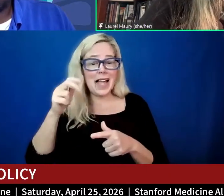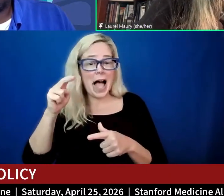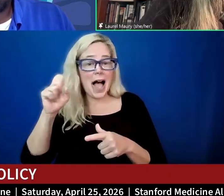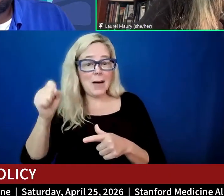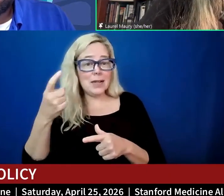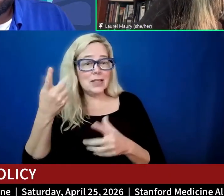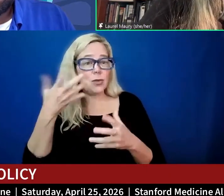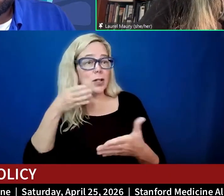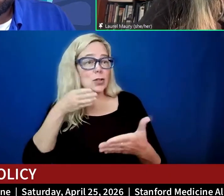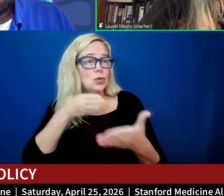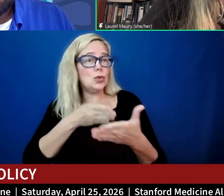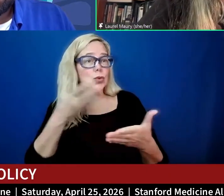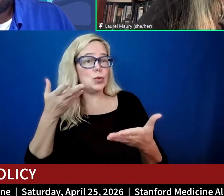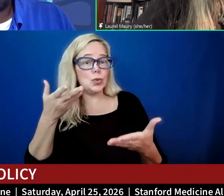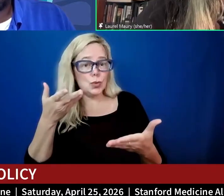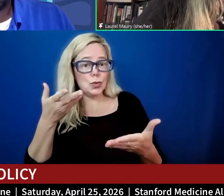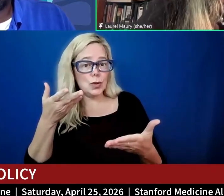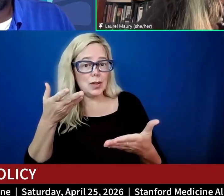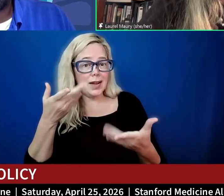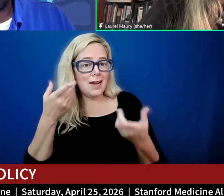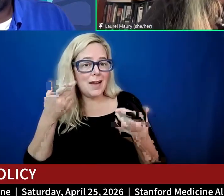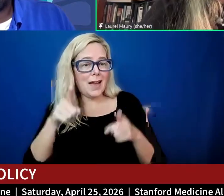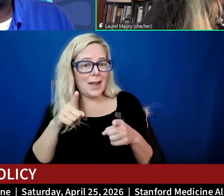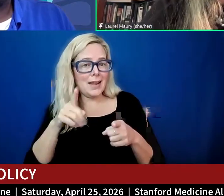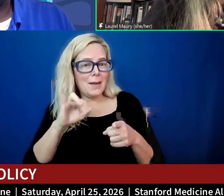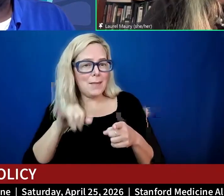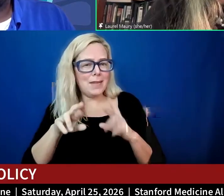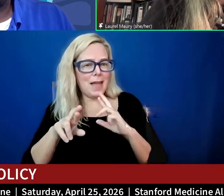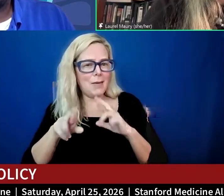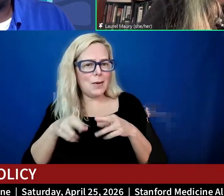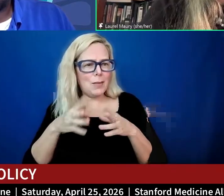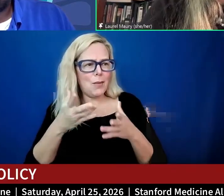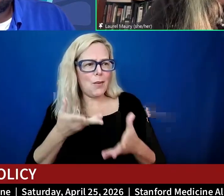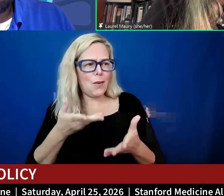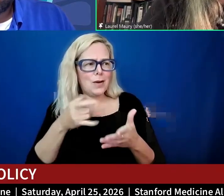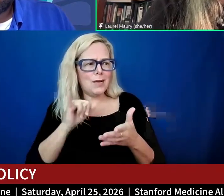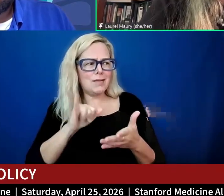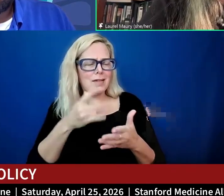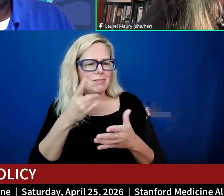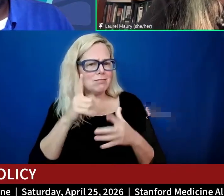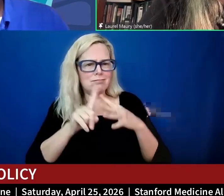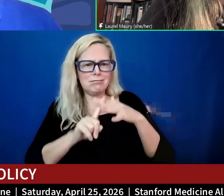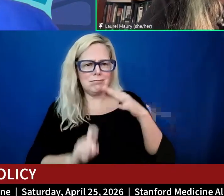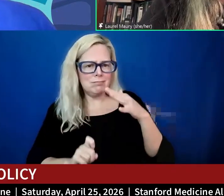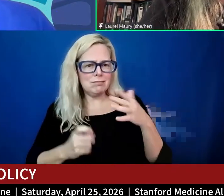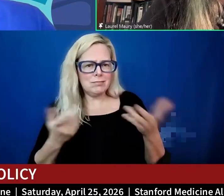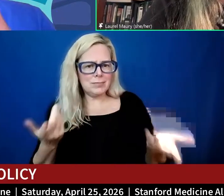suddenly the the journalist disappeared. This also happened to one of our cohorts from the University